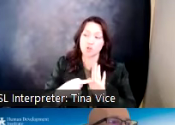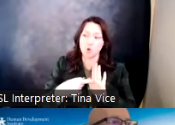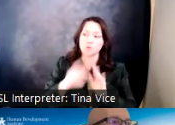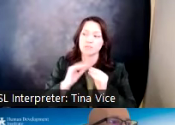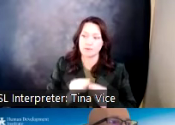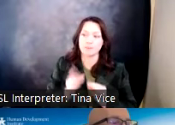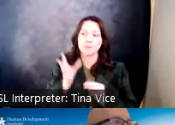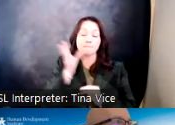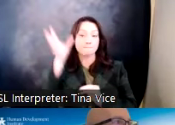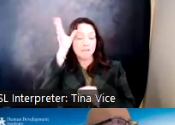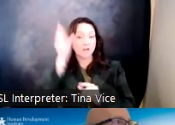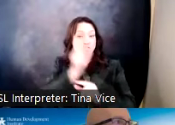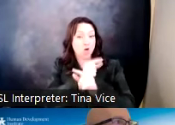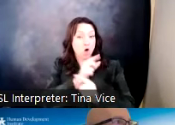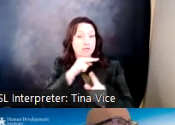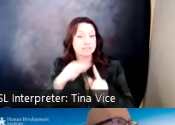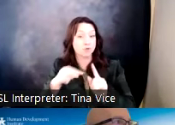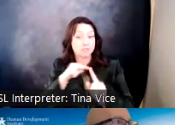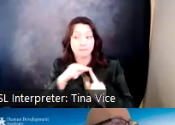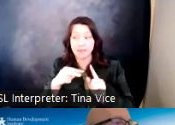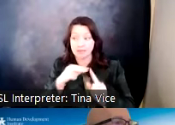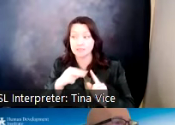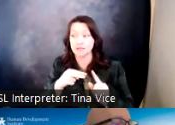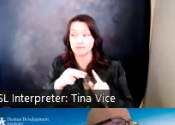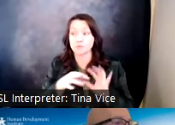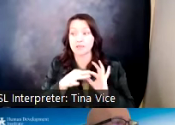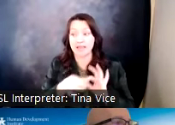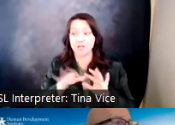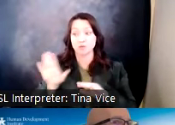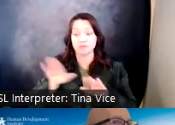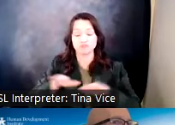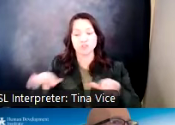guardian perspectives of children with Down syndrome as well as health care